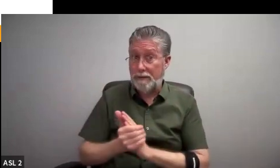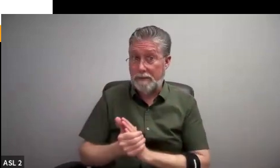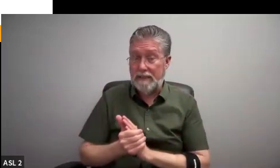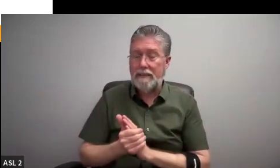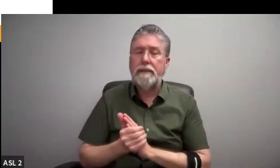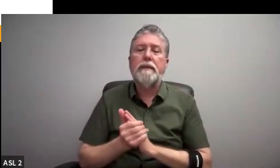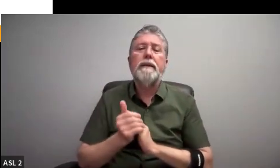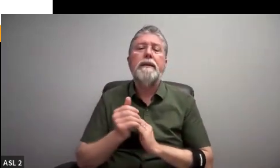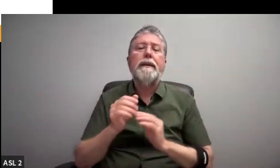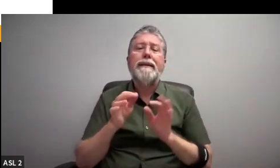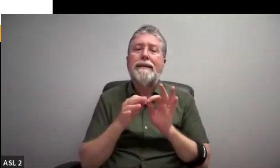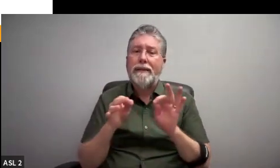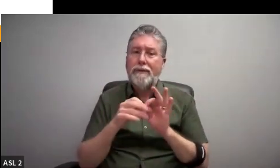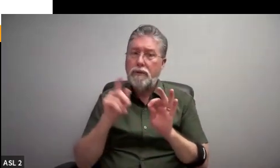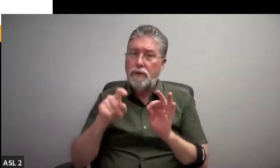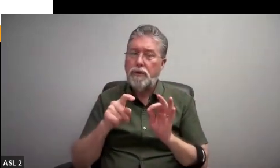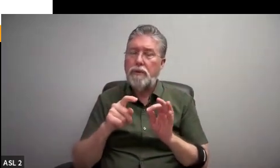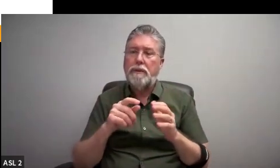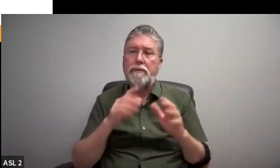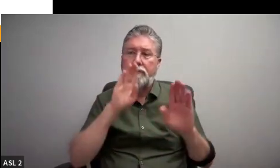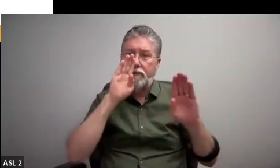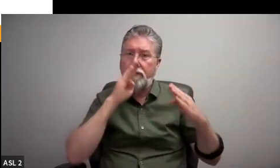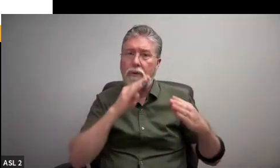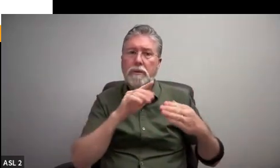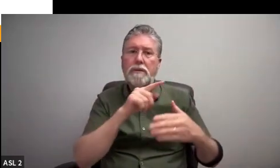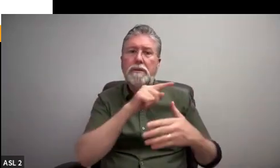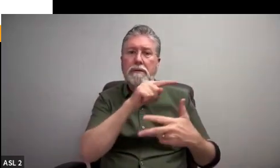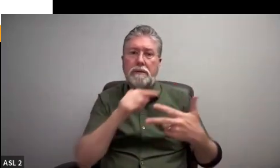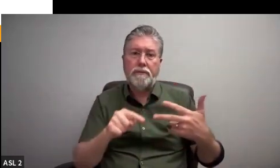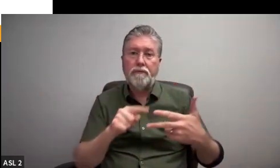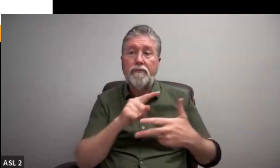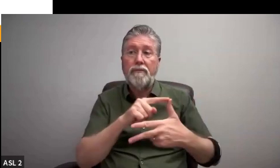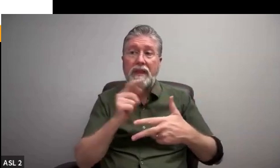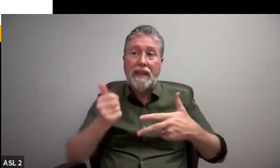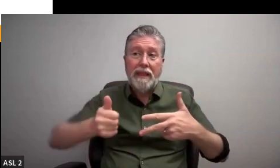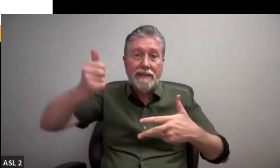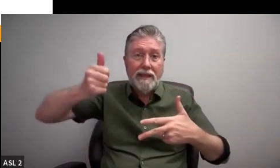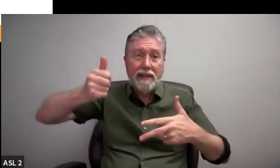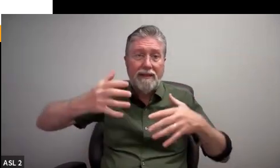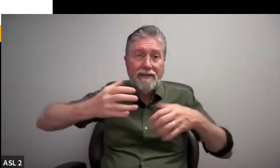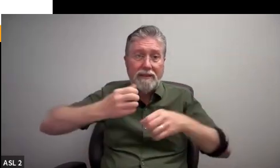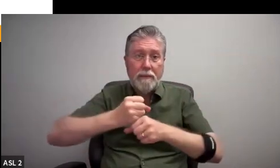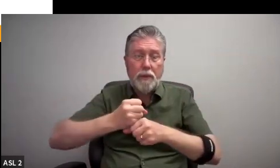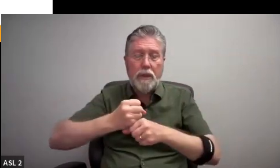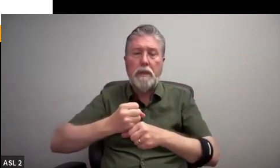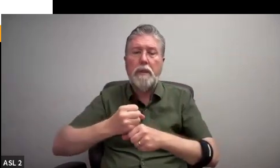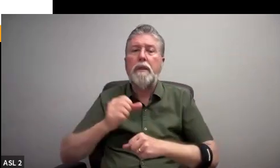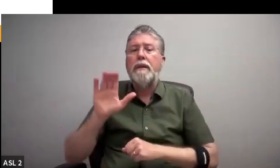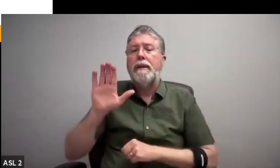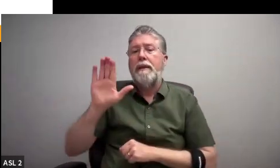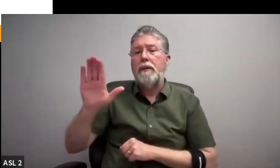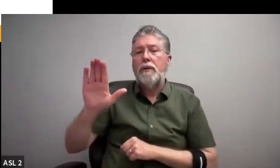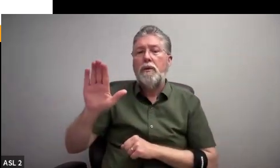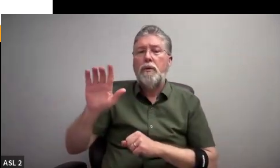clearly address the following areas. The executive summary. The executive summary stands alone in